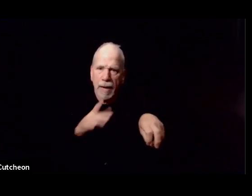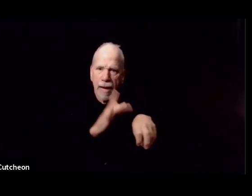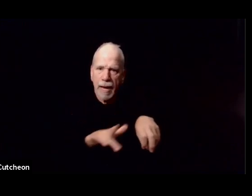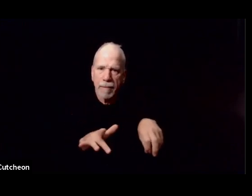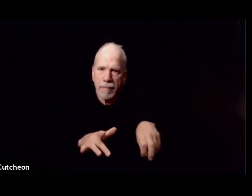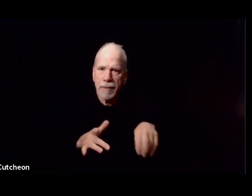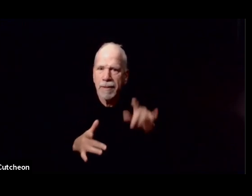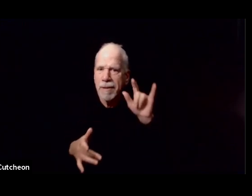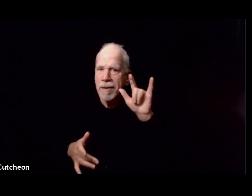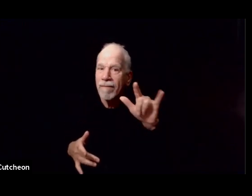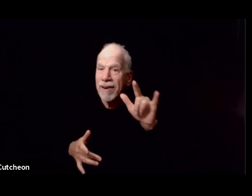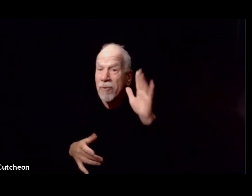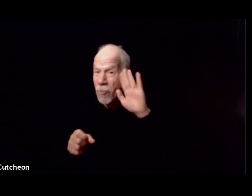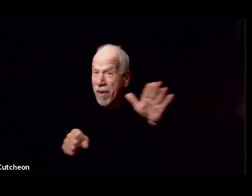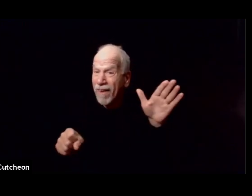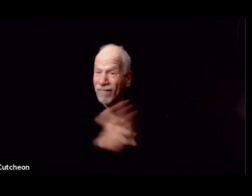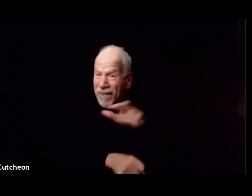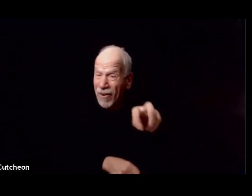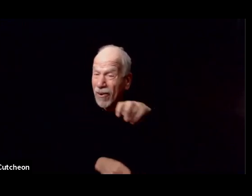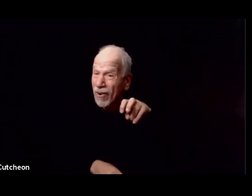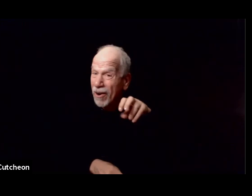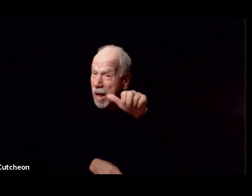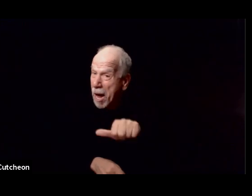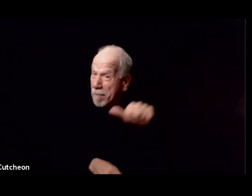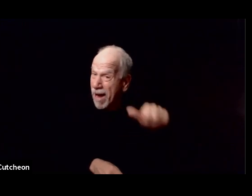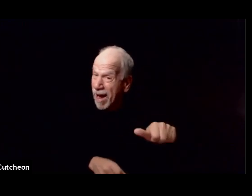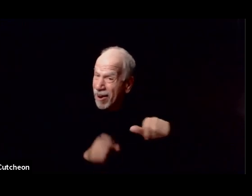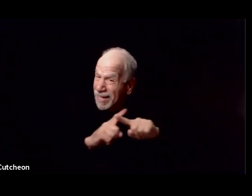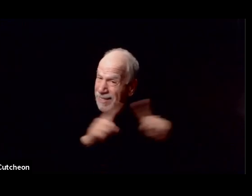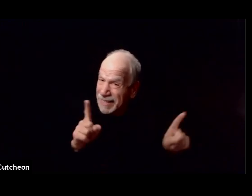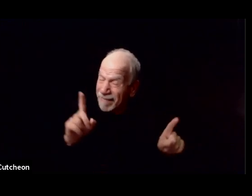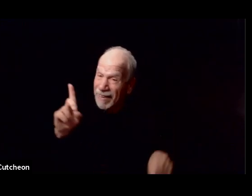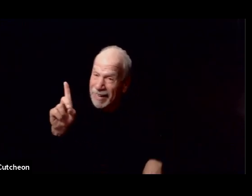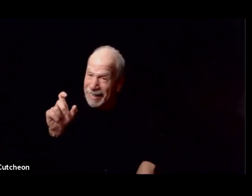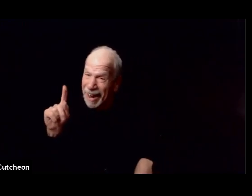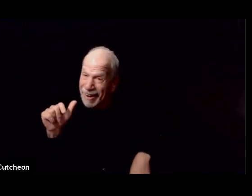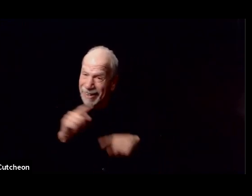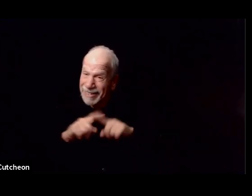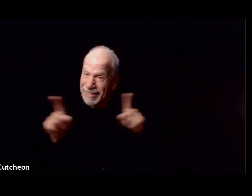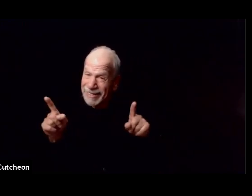you actually if the air is HEPA filtered it's probably better to have your air vents on,